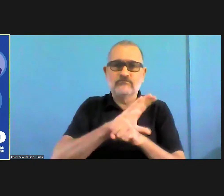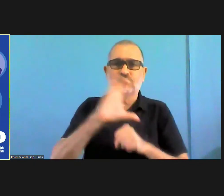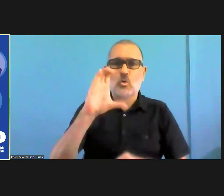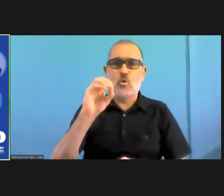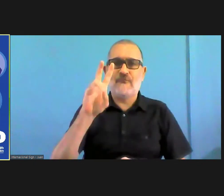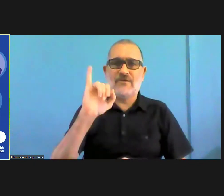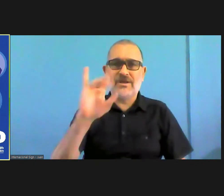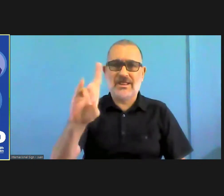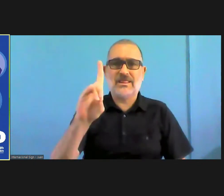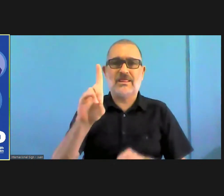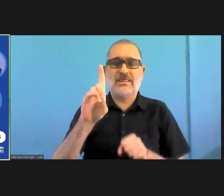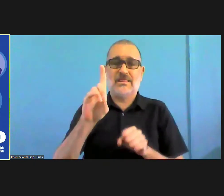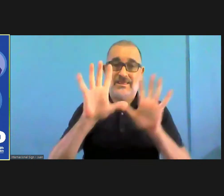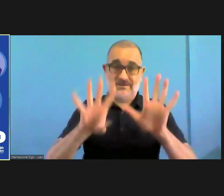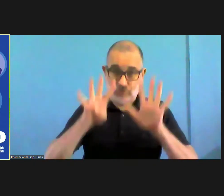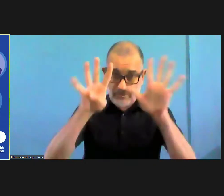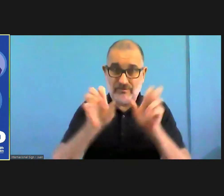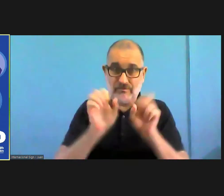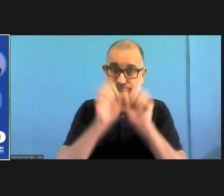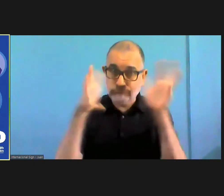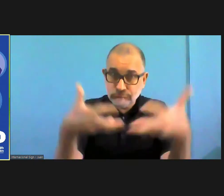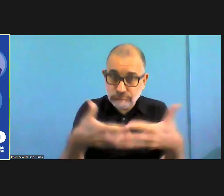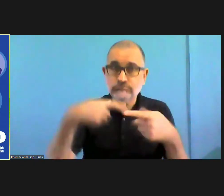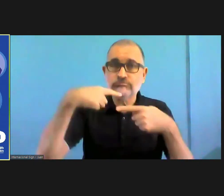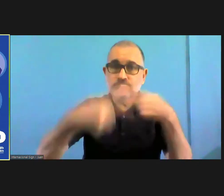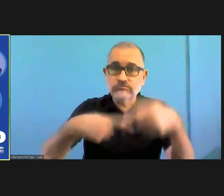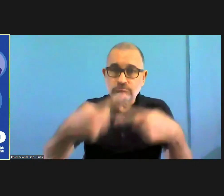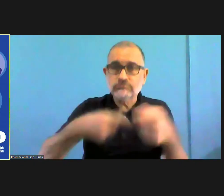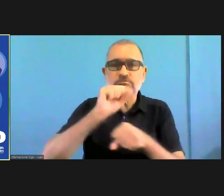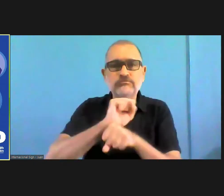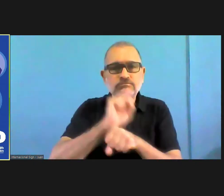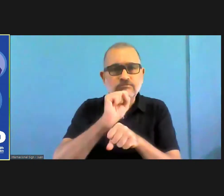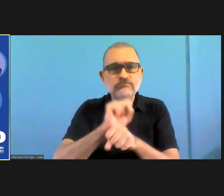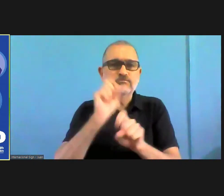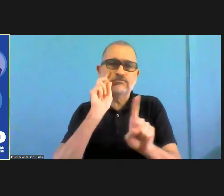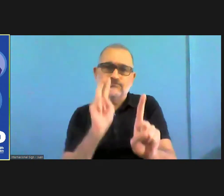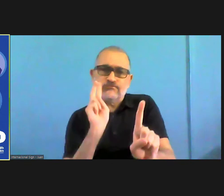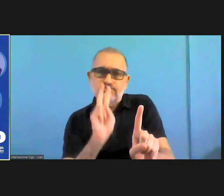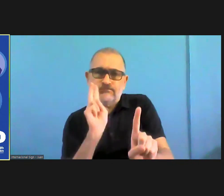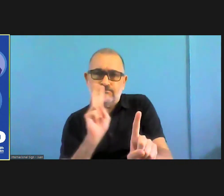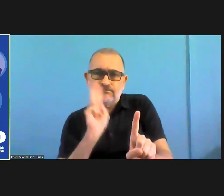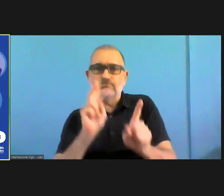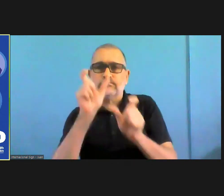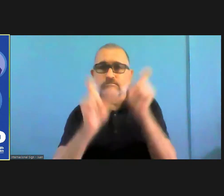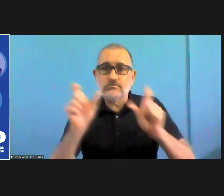receive the care that they need to manage their chronic conditions. So in this next session of the webinar, we're